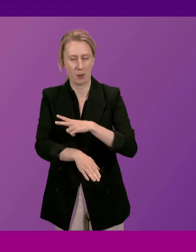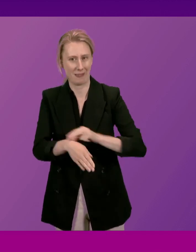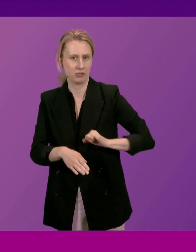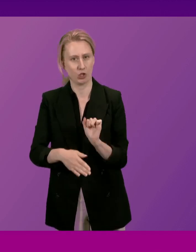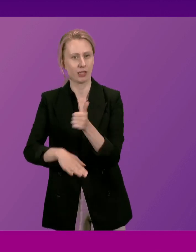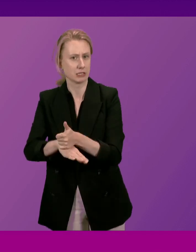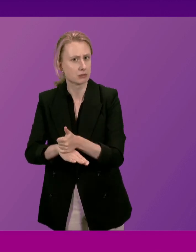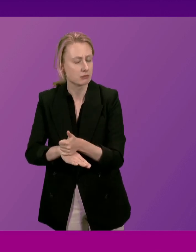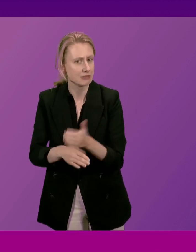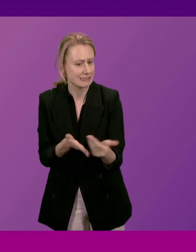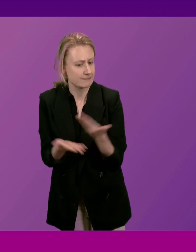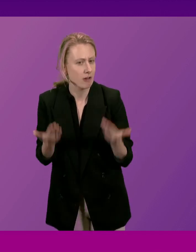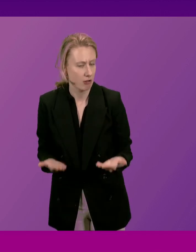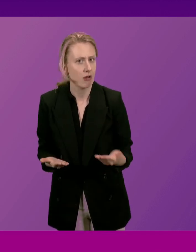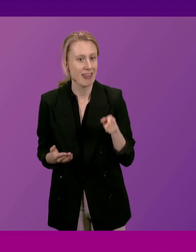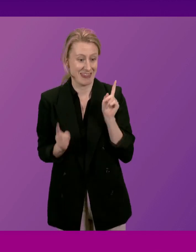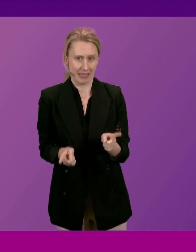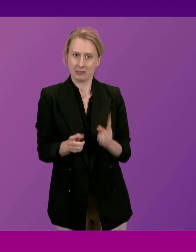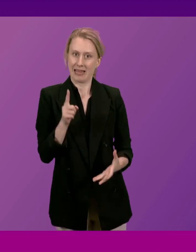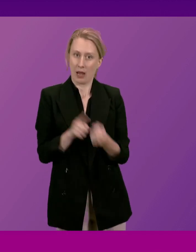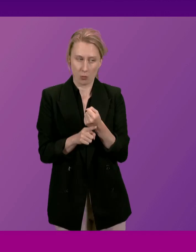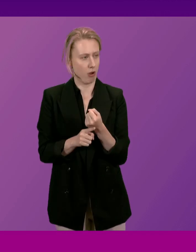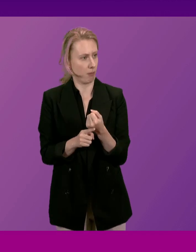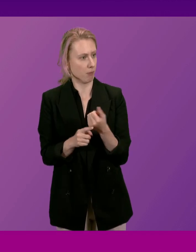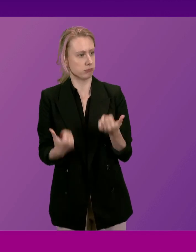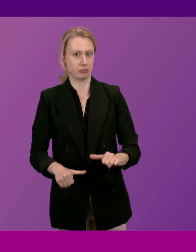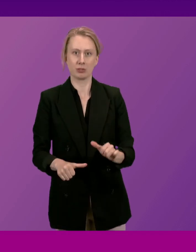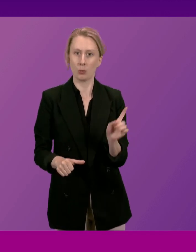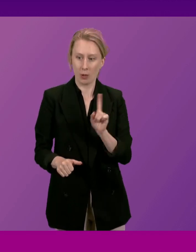That is the outcome that has been achieved as a consequence of the reform that the Government put